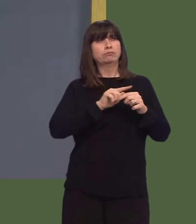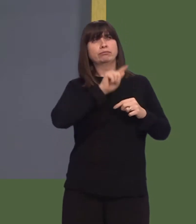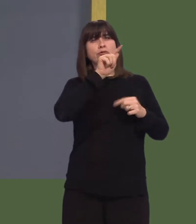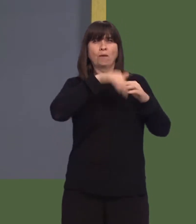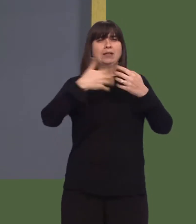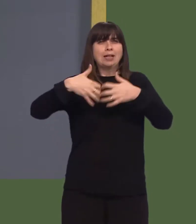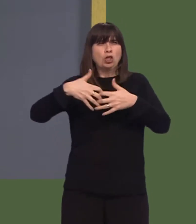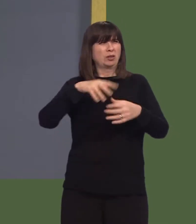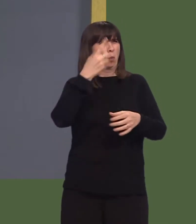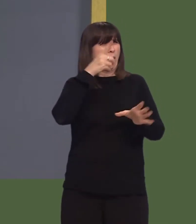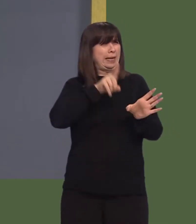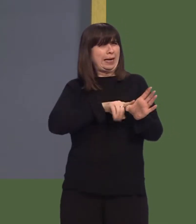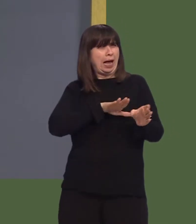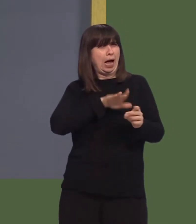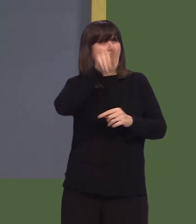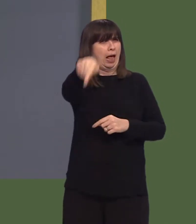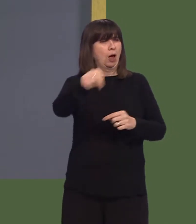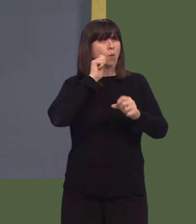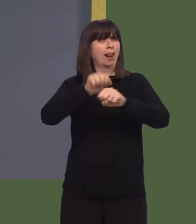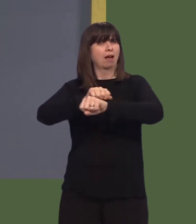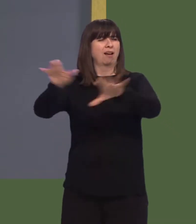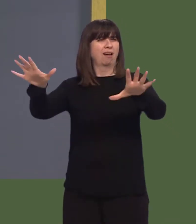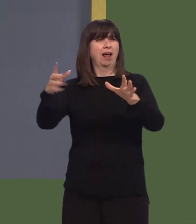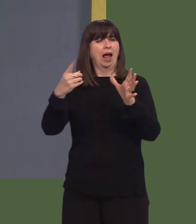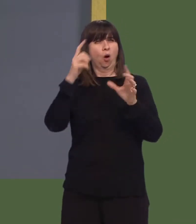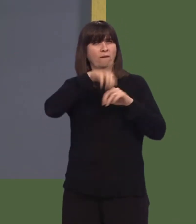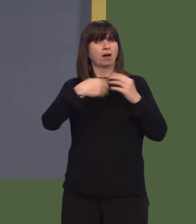a long time given the pace at which artificial intelligence is developing.